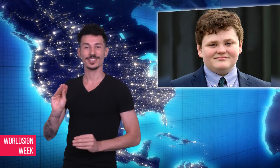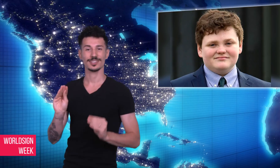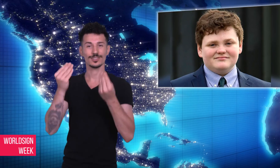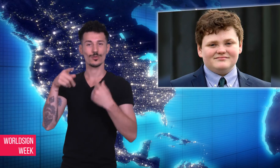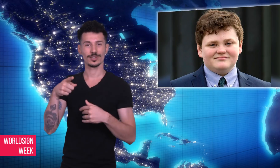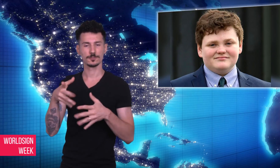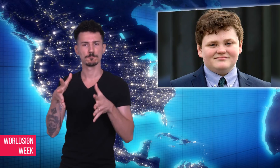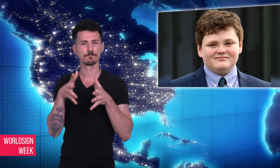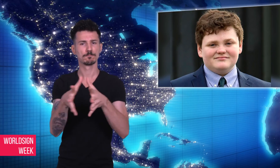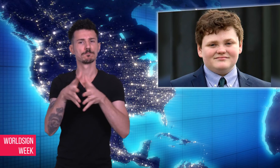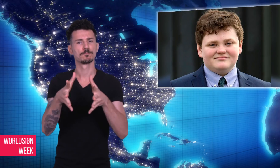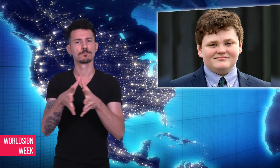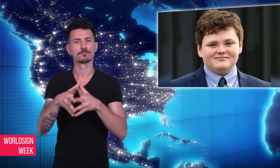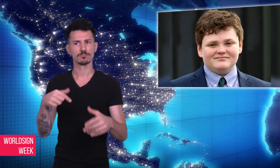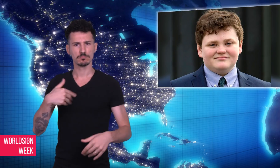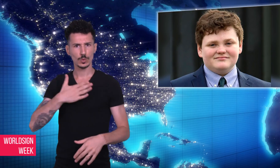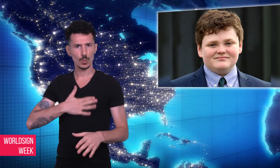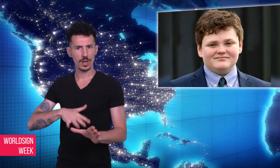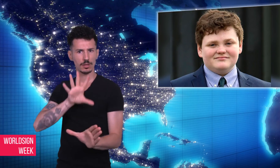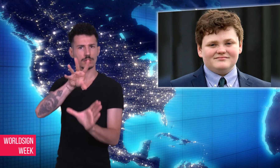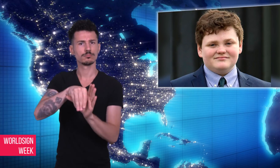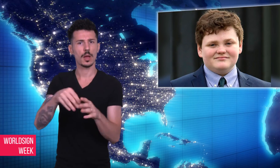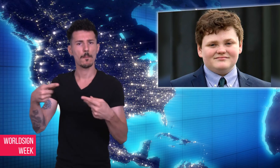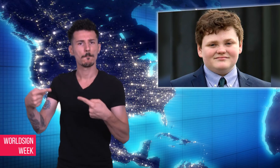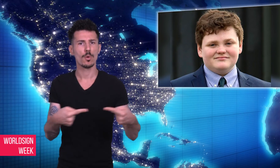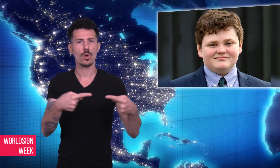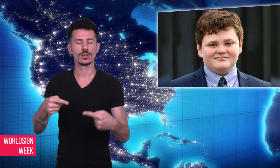will do better than people expect.